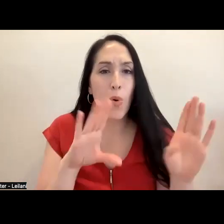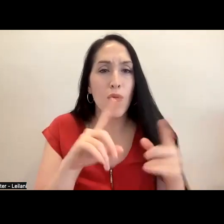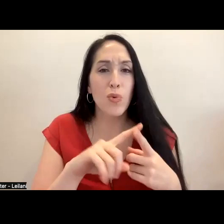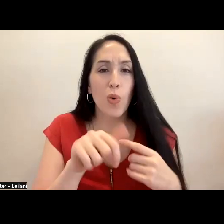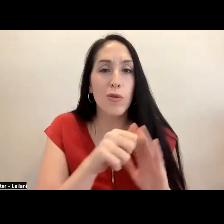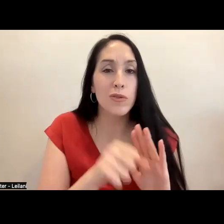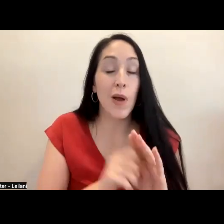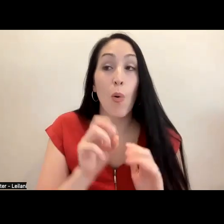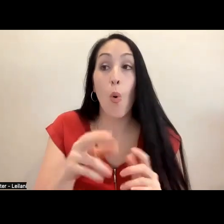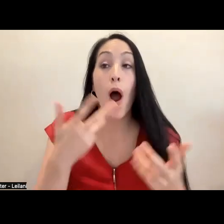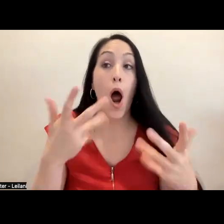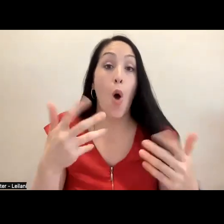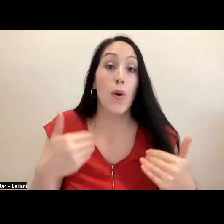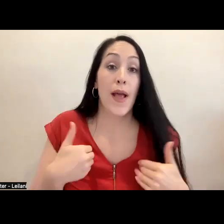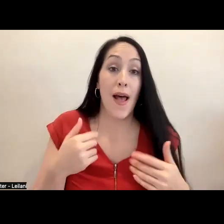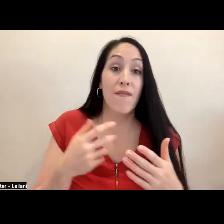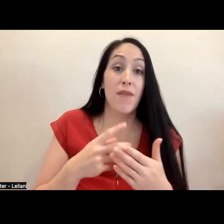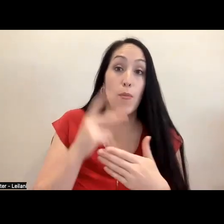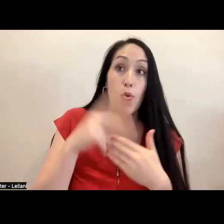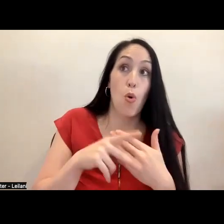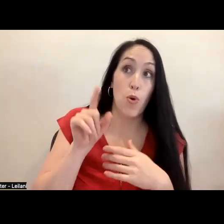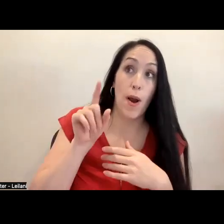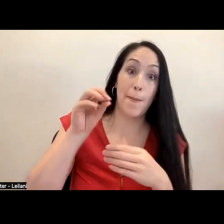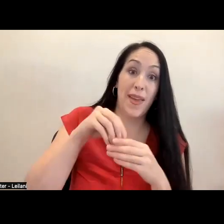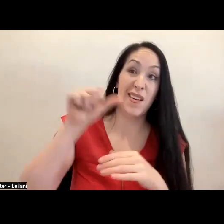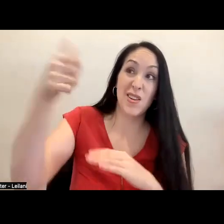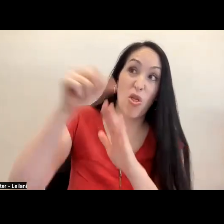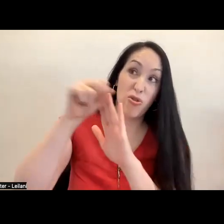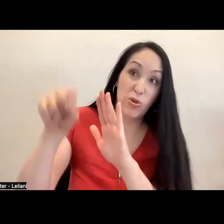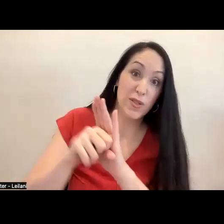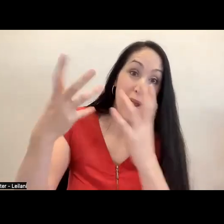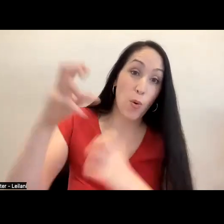I wanna roll it to Abii and roll out the available United how does that work?